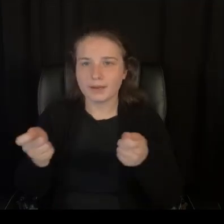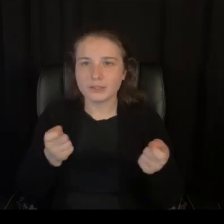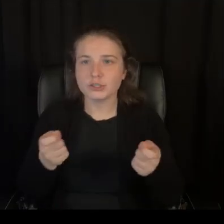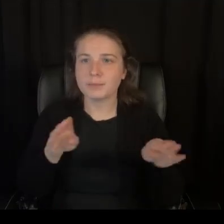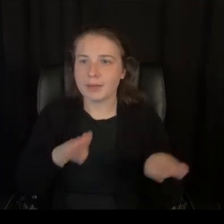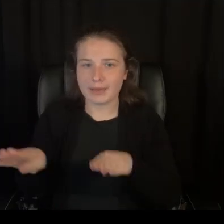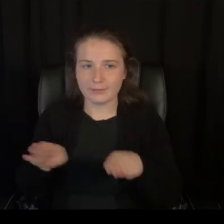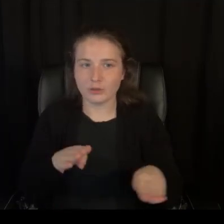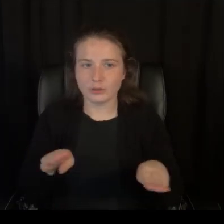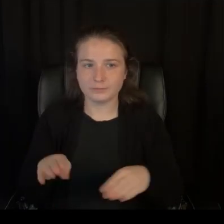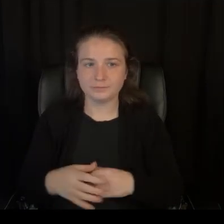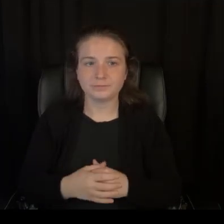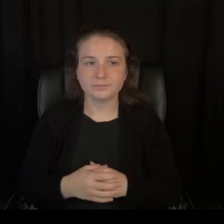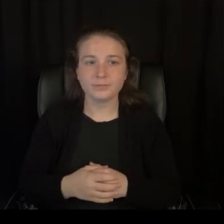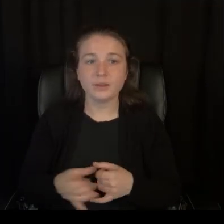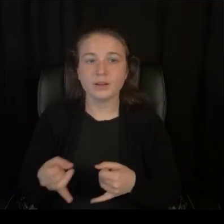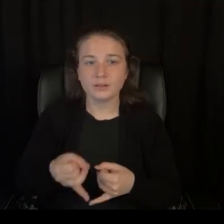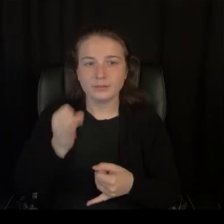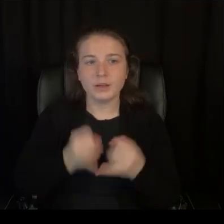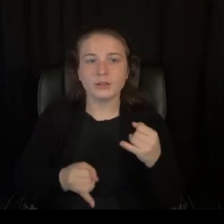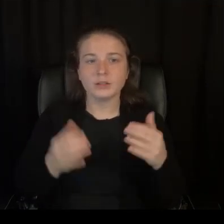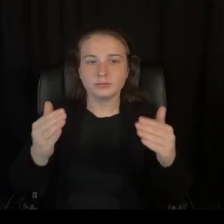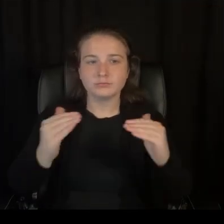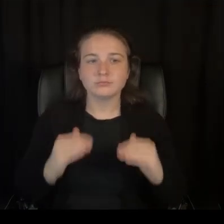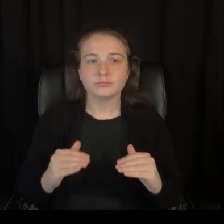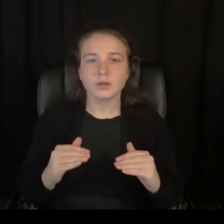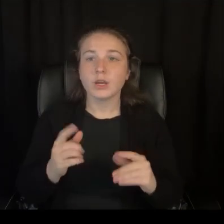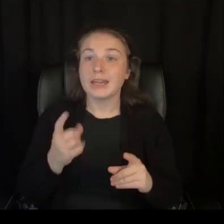And finally, the appropriateness of a physical